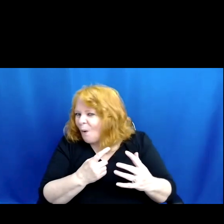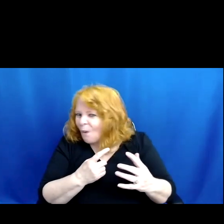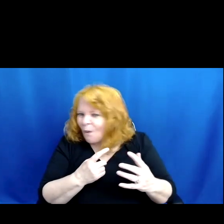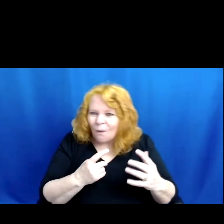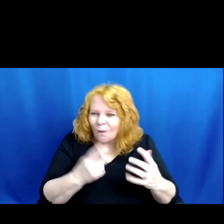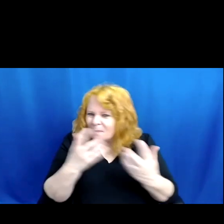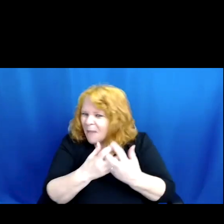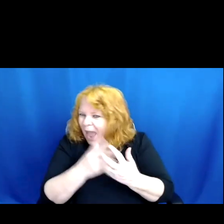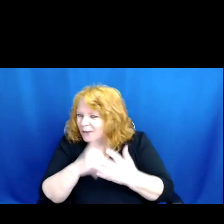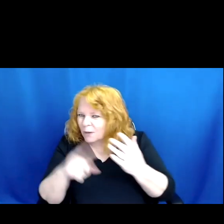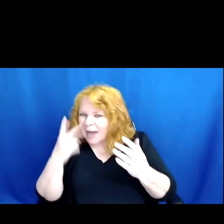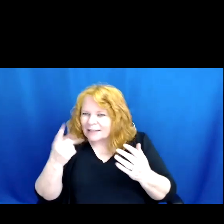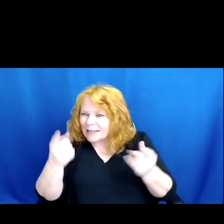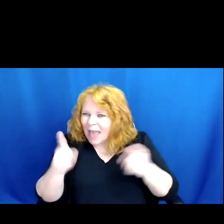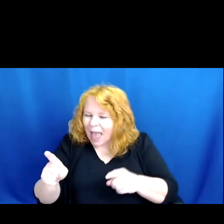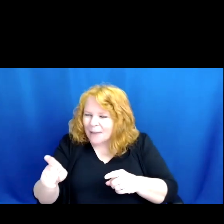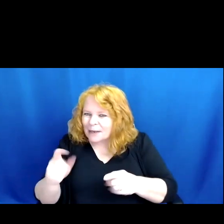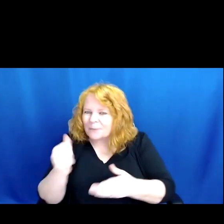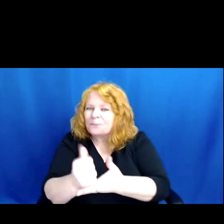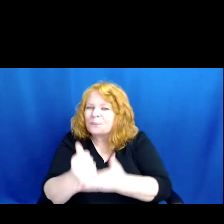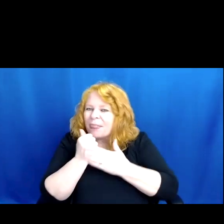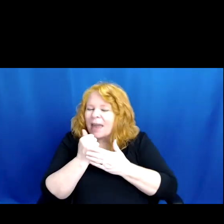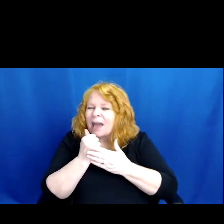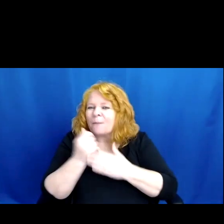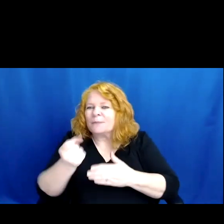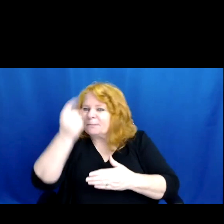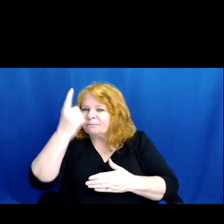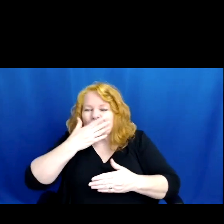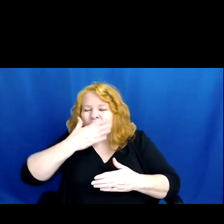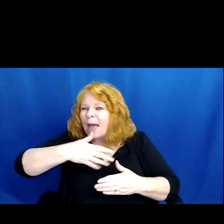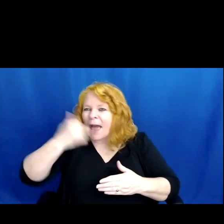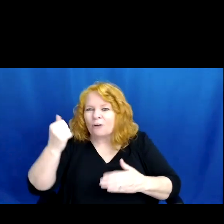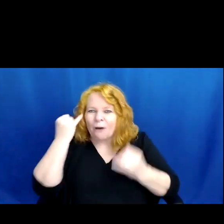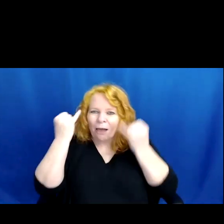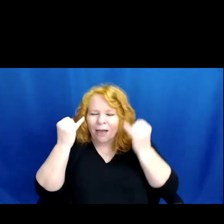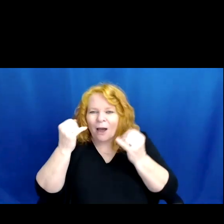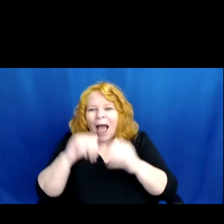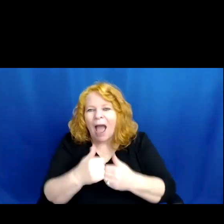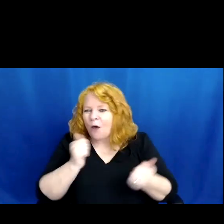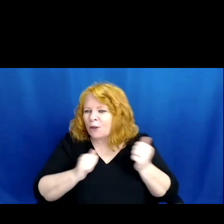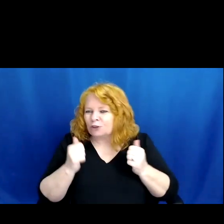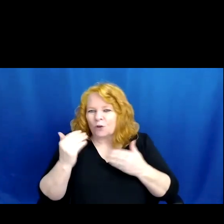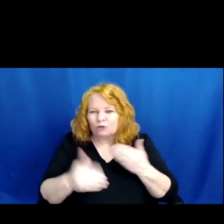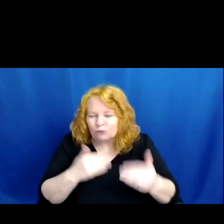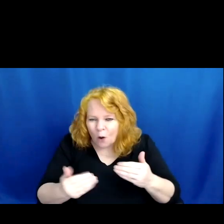It really helps me to get a bigger picture of how the show is going and how the engagement levels are working.